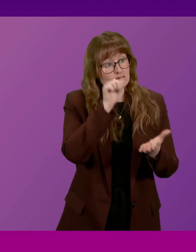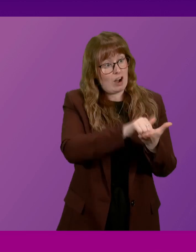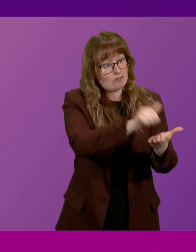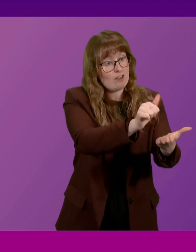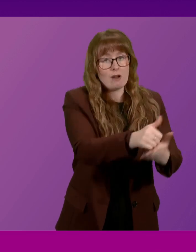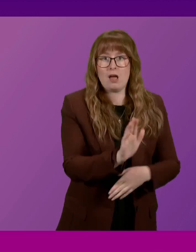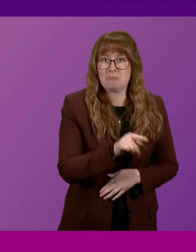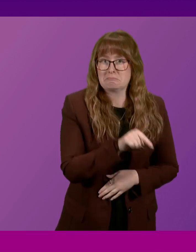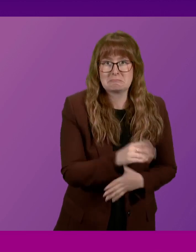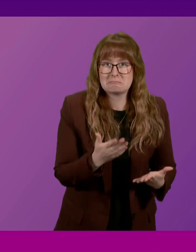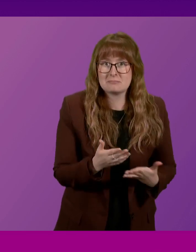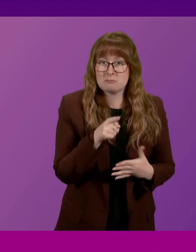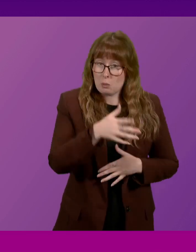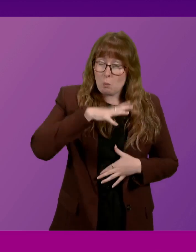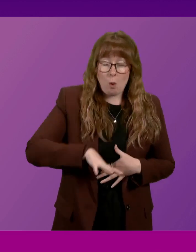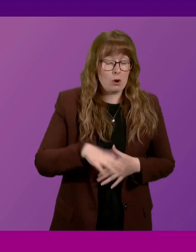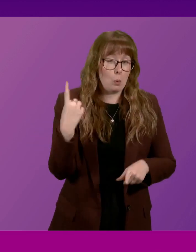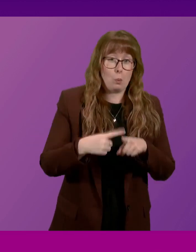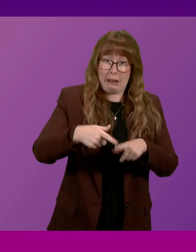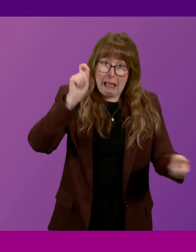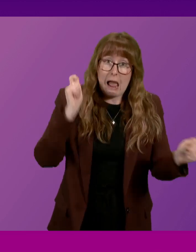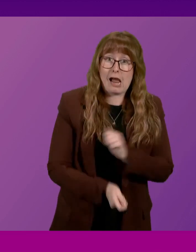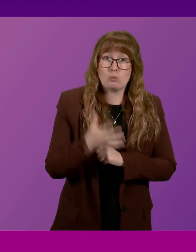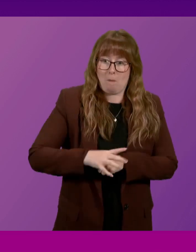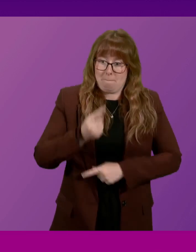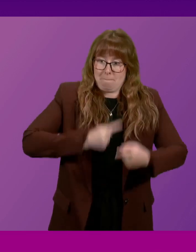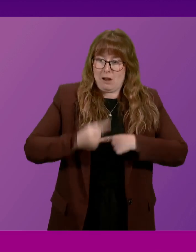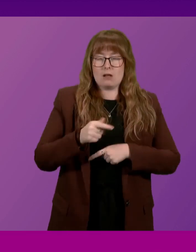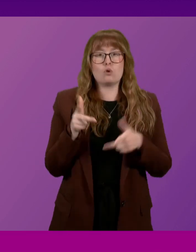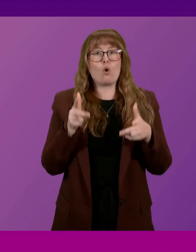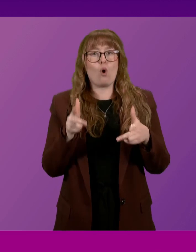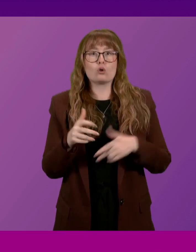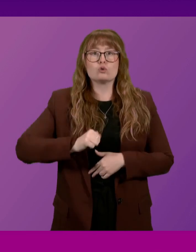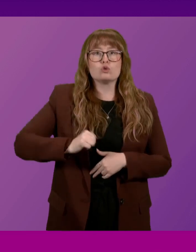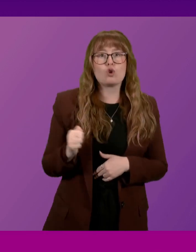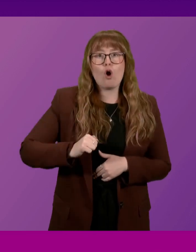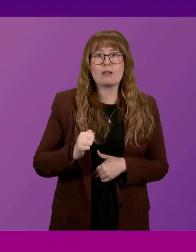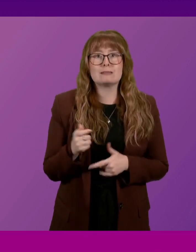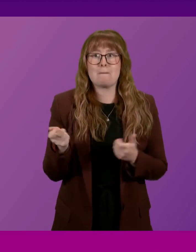He wants radical action to reverse what he calls Scotland’s “managed decline”.